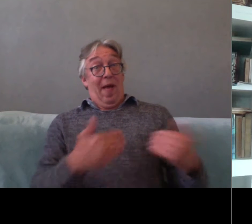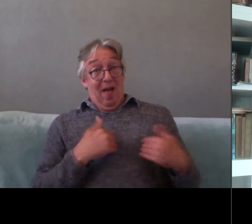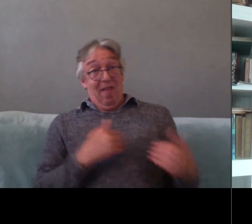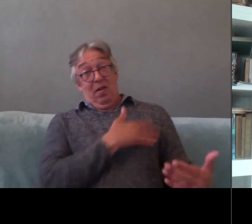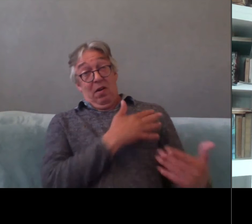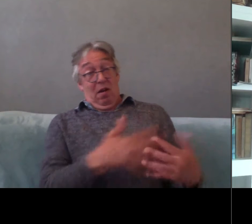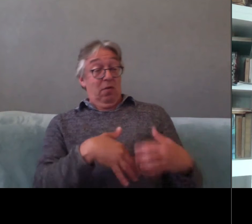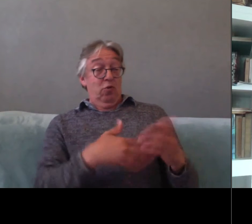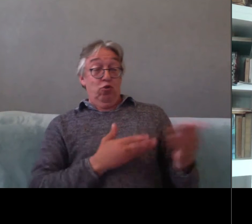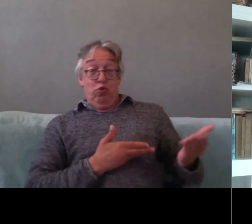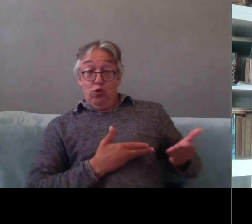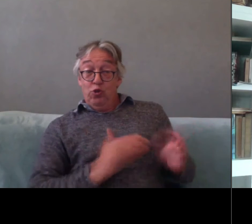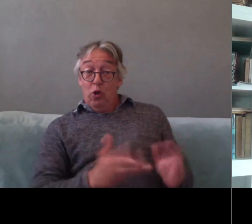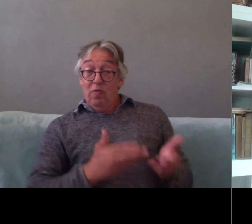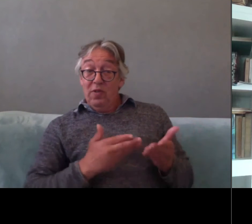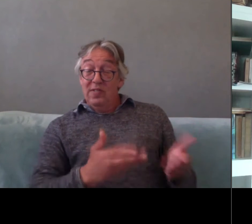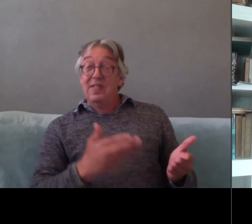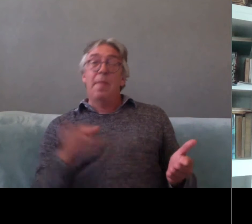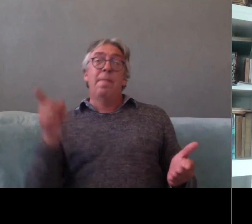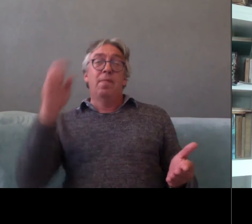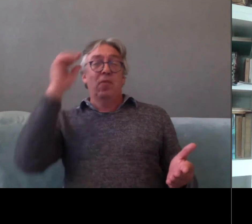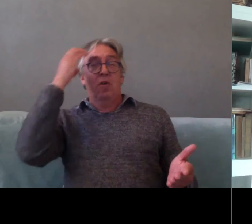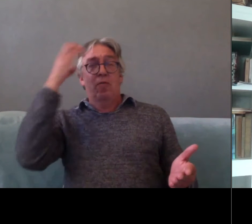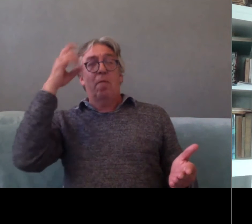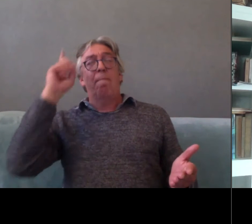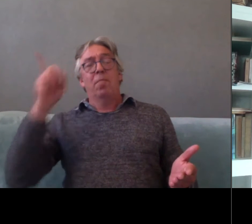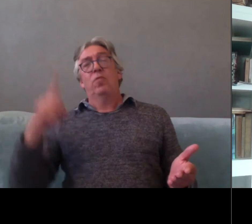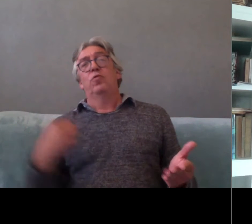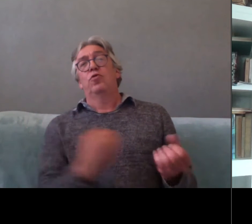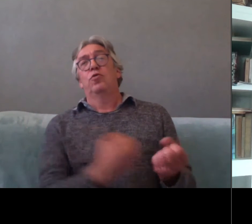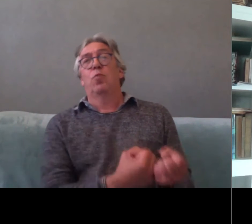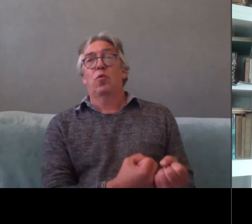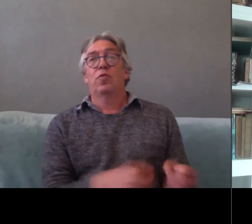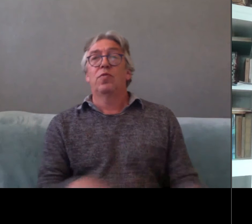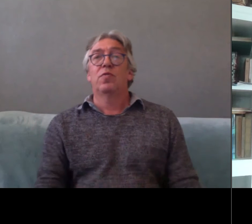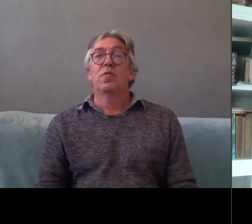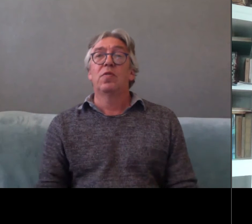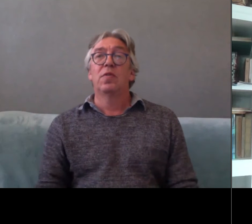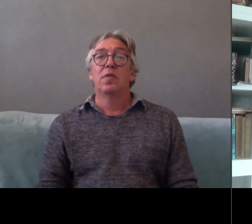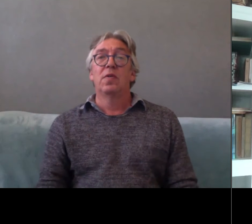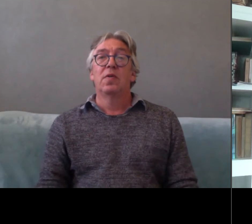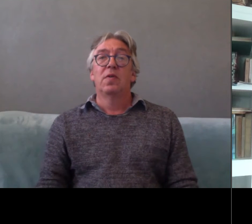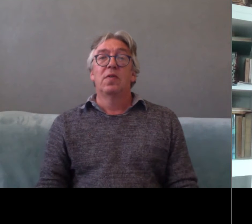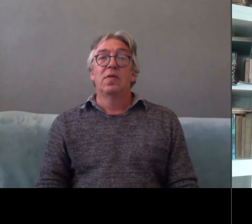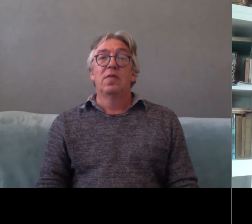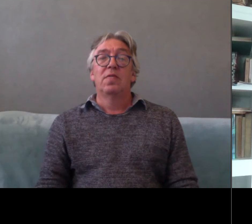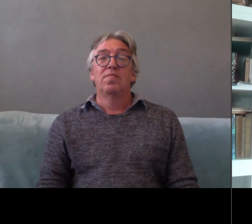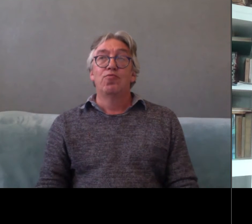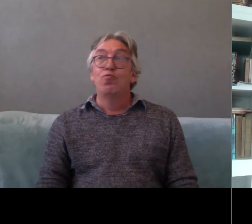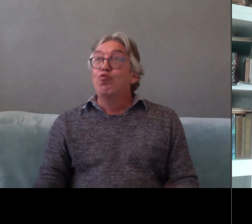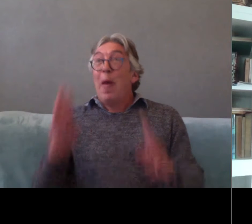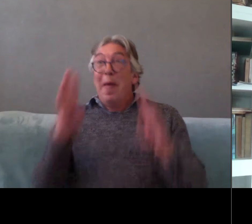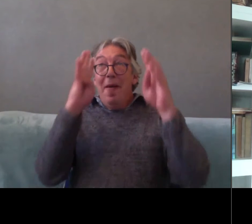Because it's good to start something innovative, but it's good to keep those services we also have